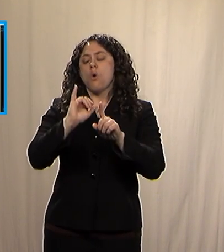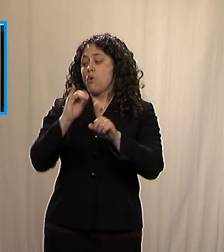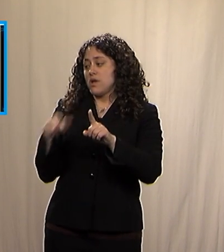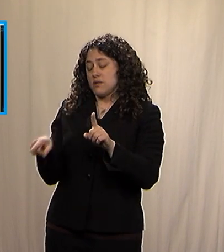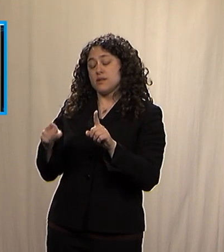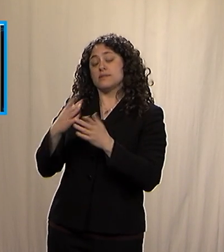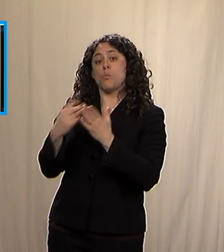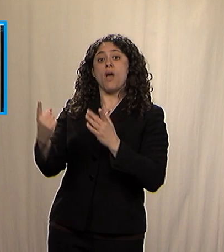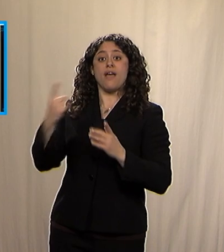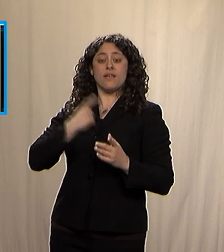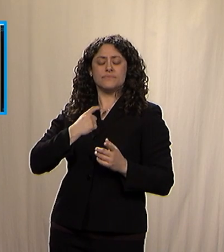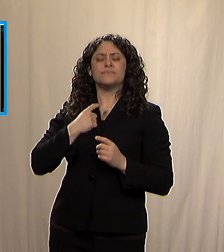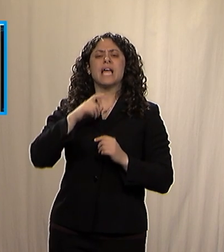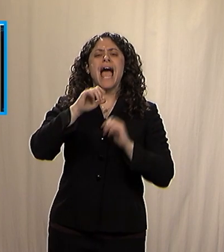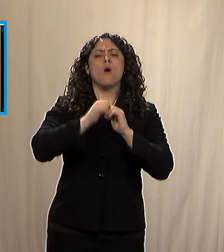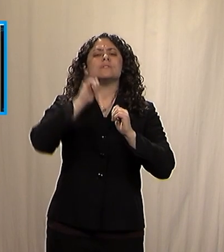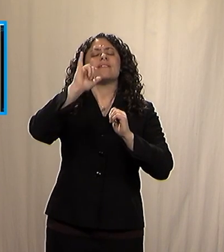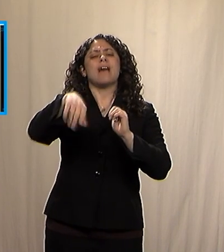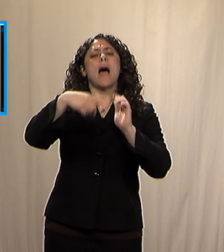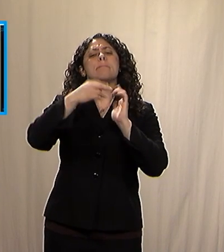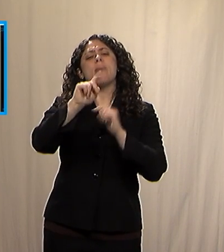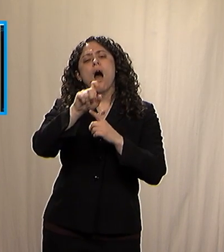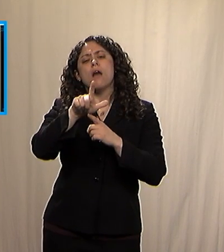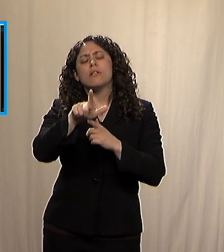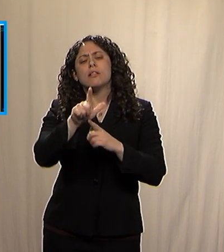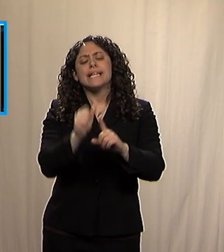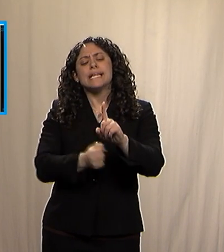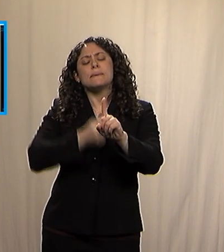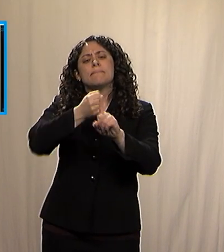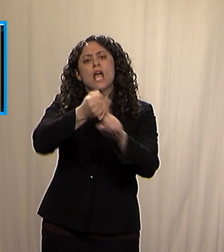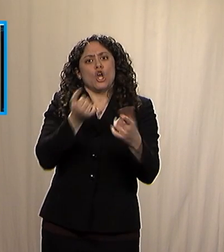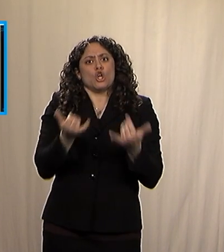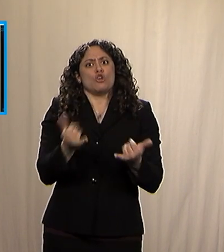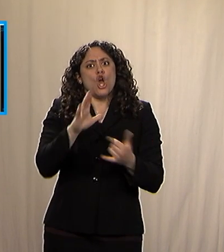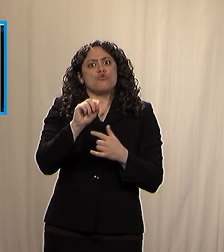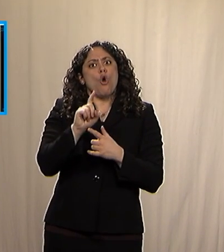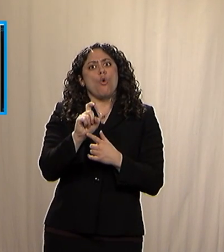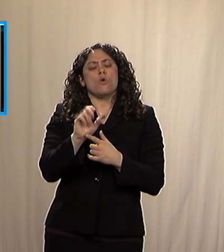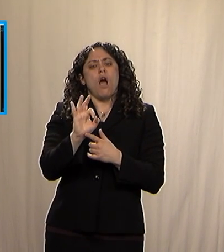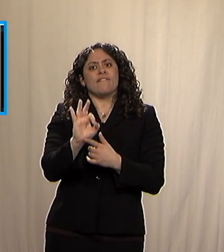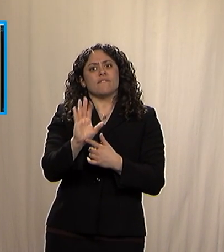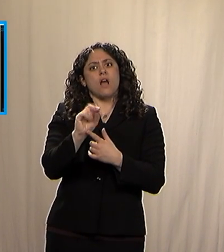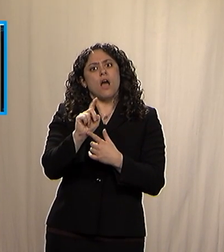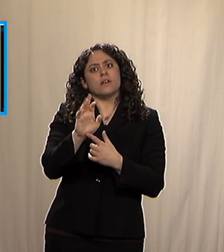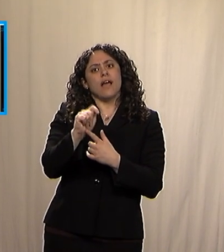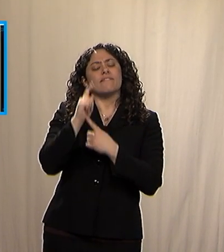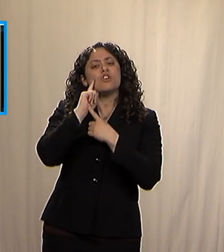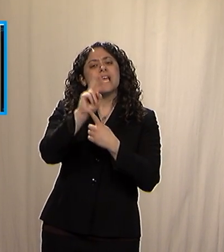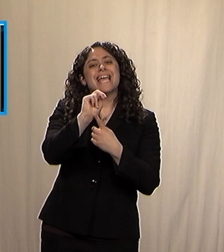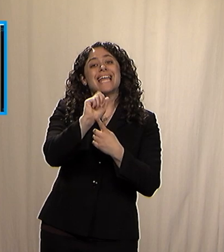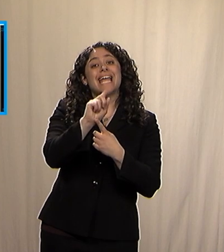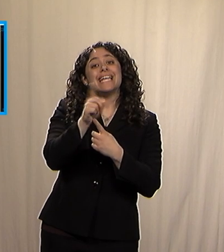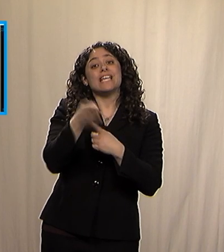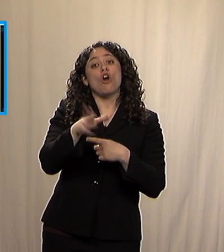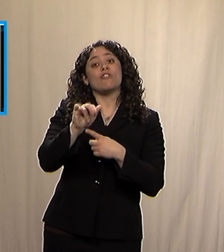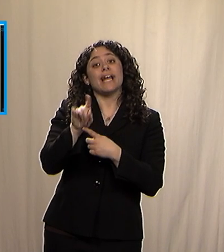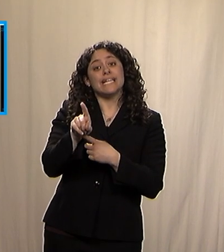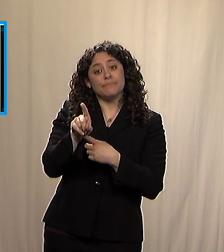the current code of professional conduct of NAD, RID? That's a very good question.